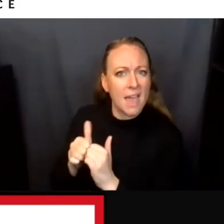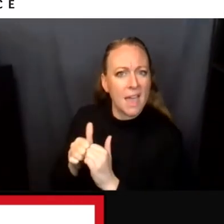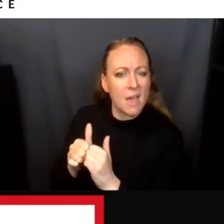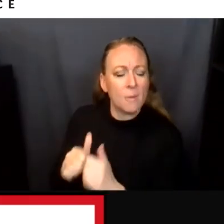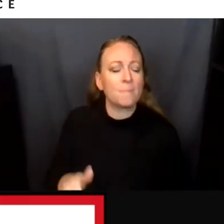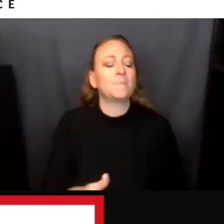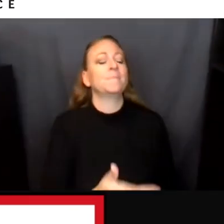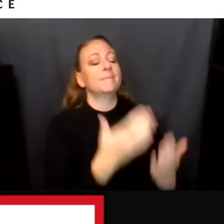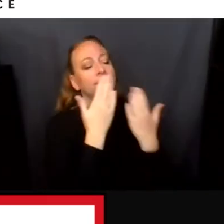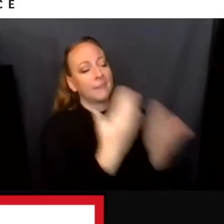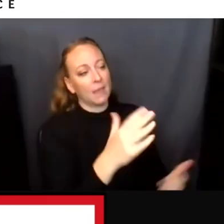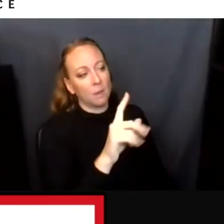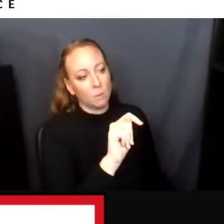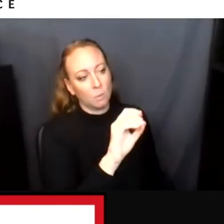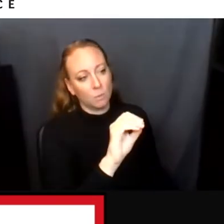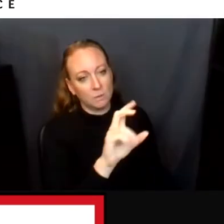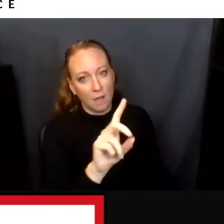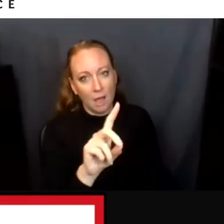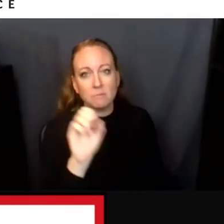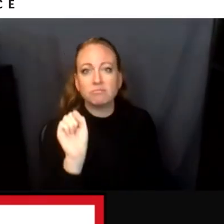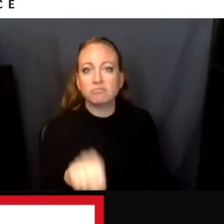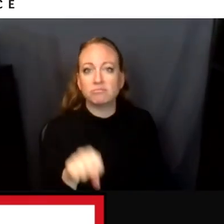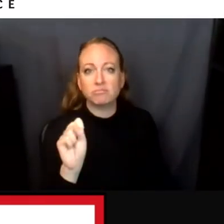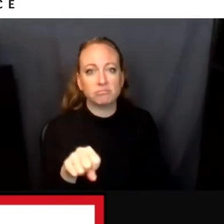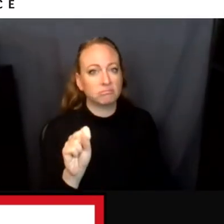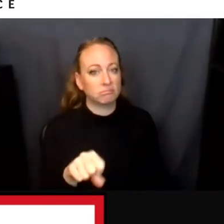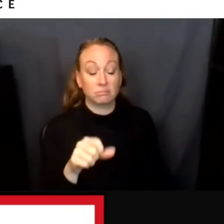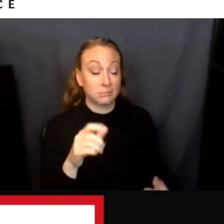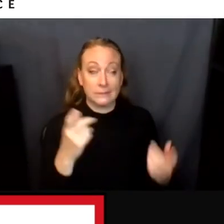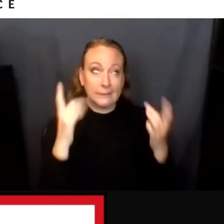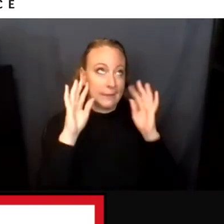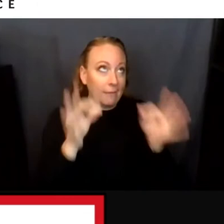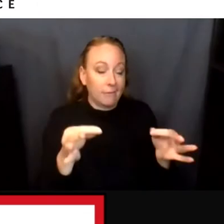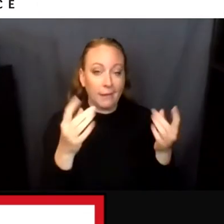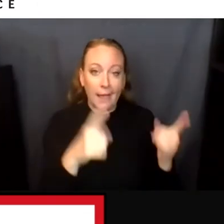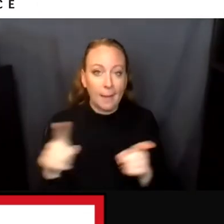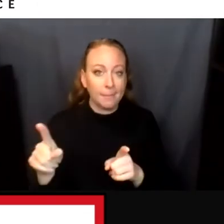That it does happen and there's no doubt about it. I always like to put things in perspective